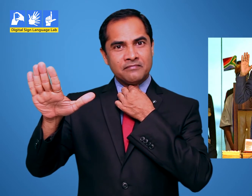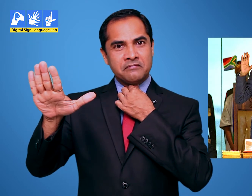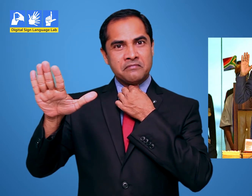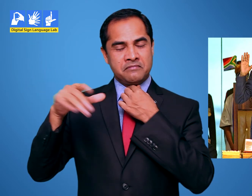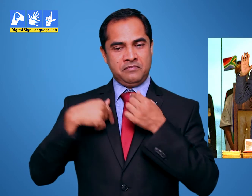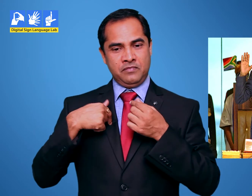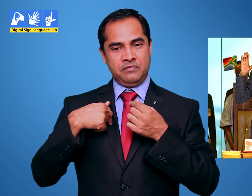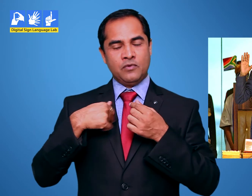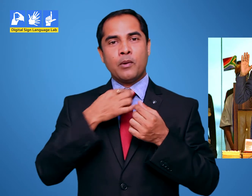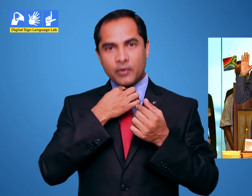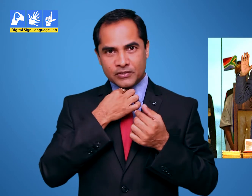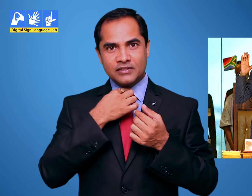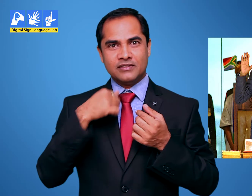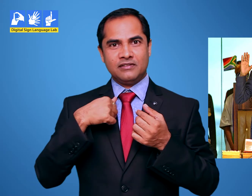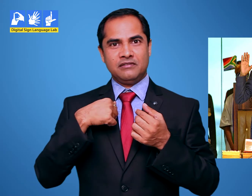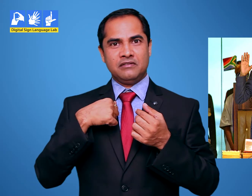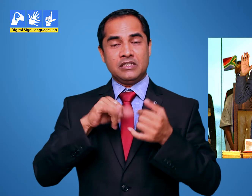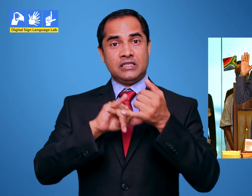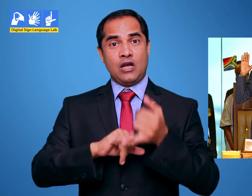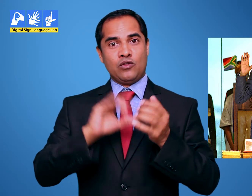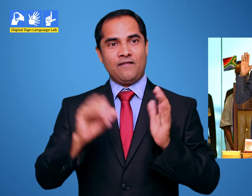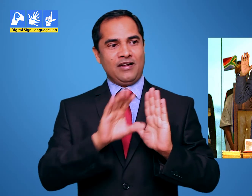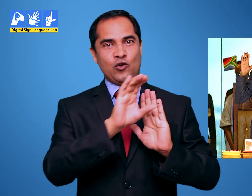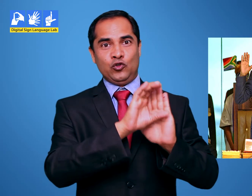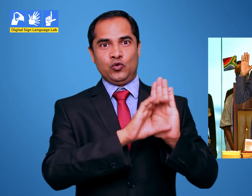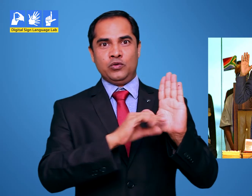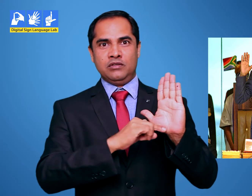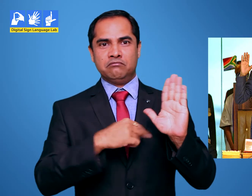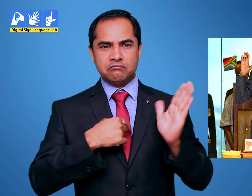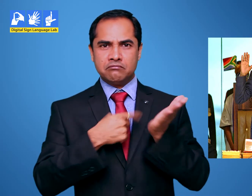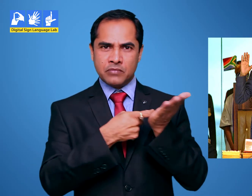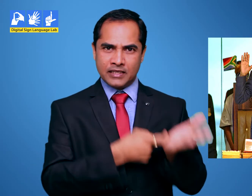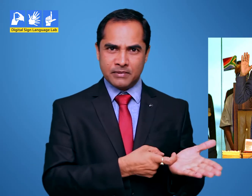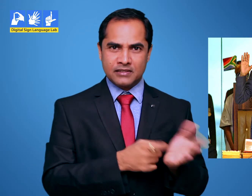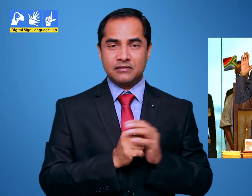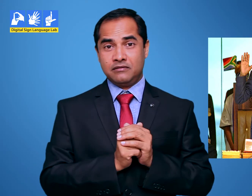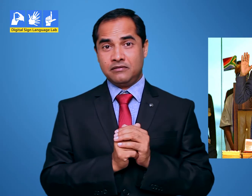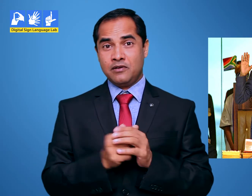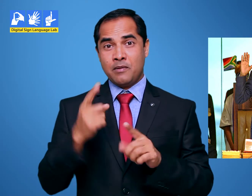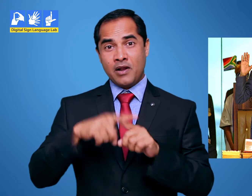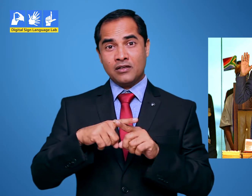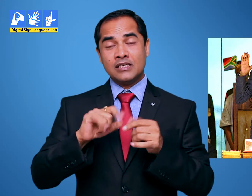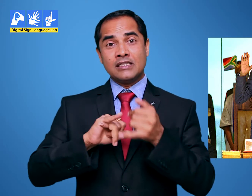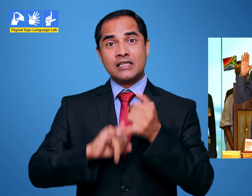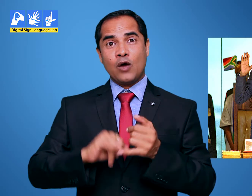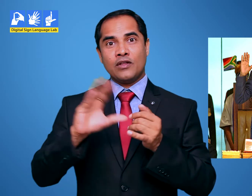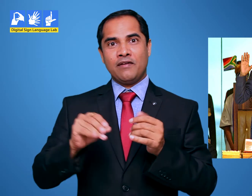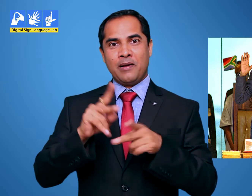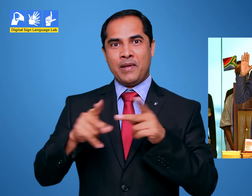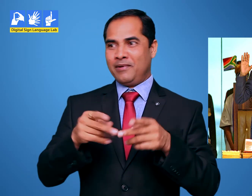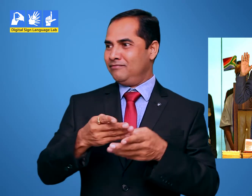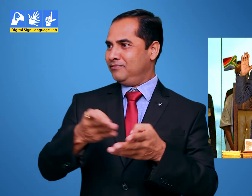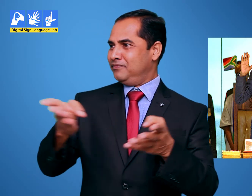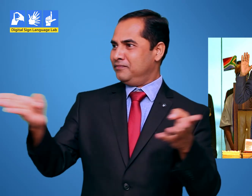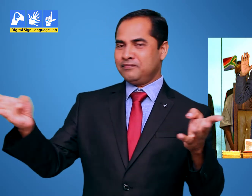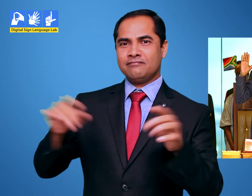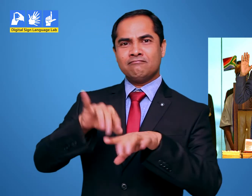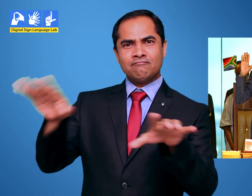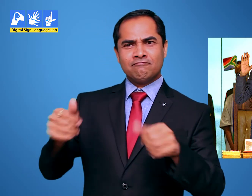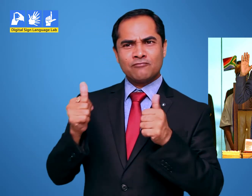uphold the Constitution, to devote myself to the well-being of the Republic and